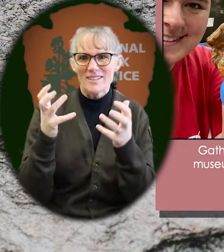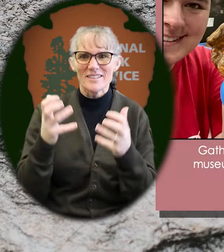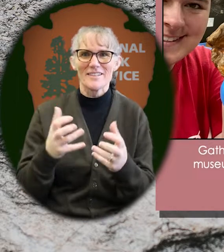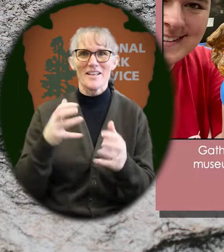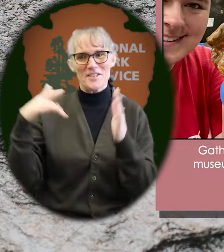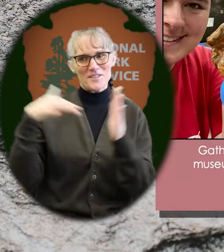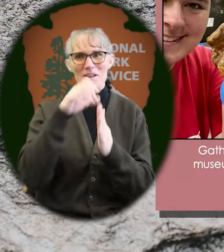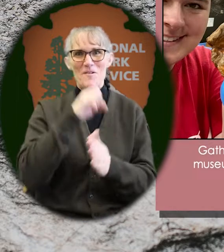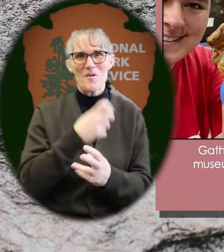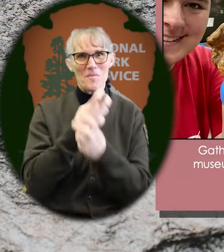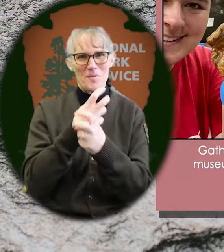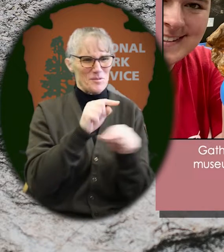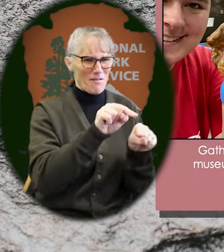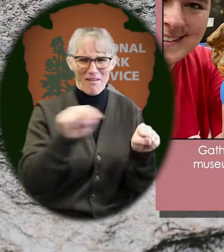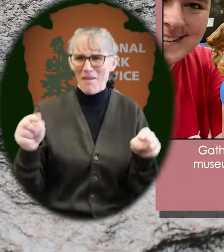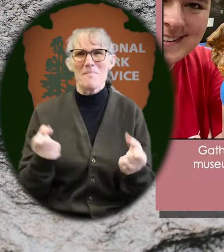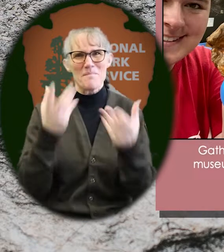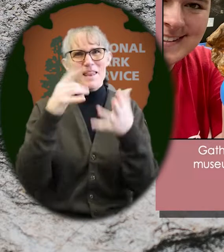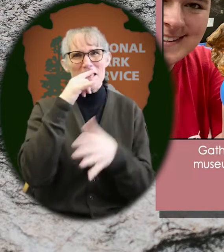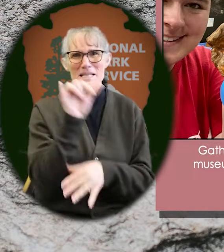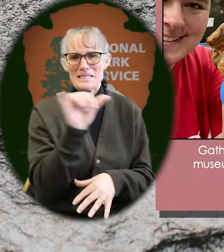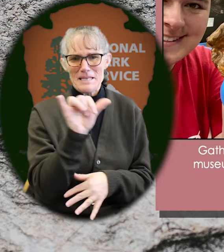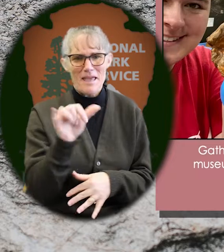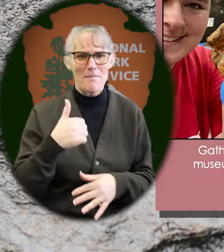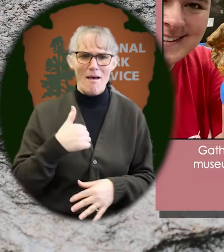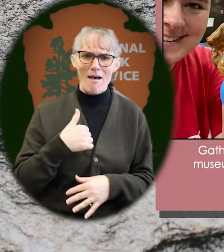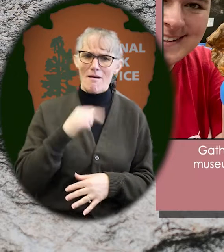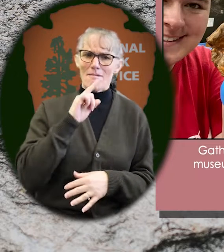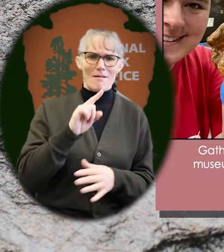And I had always been really interested in the natural and earth sciences,